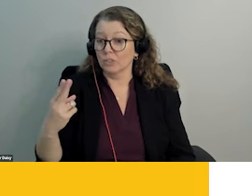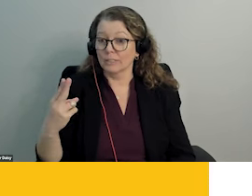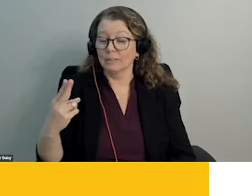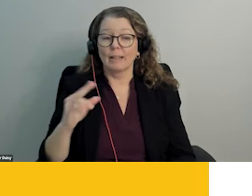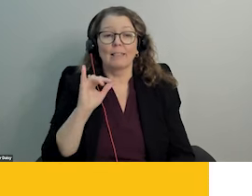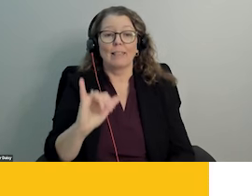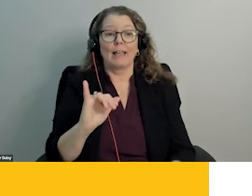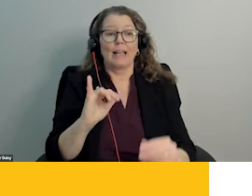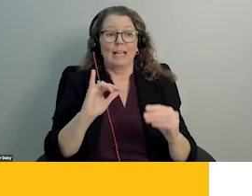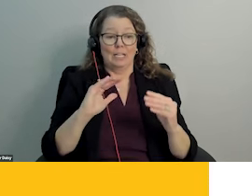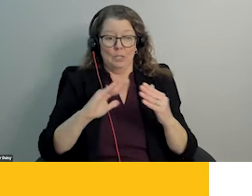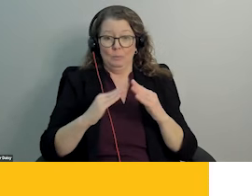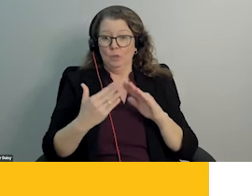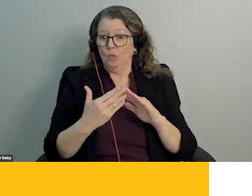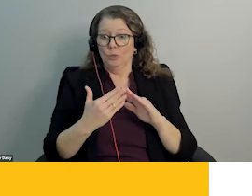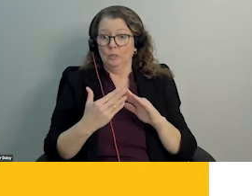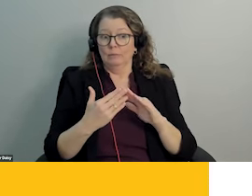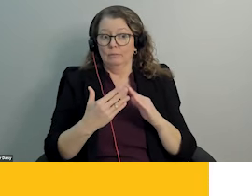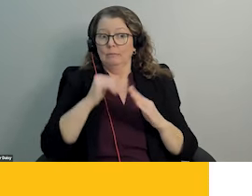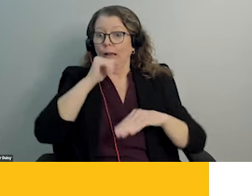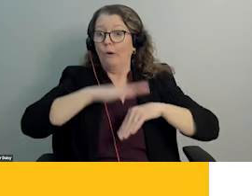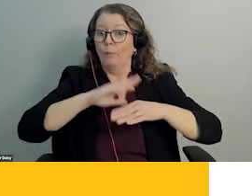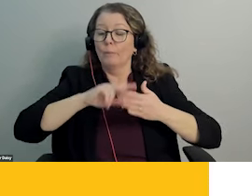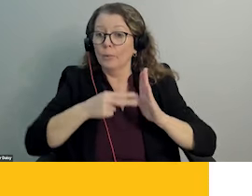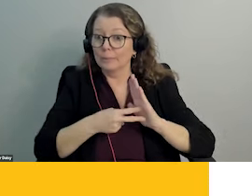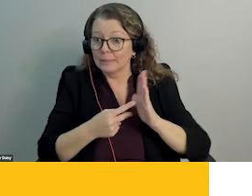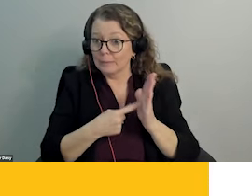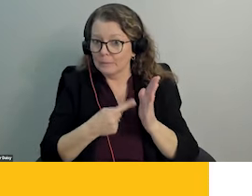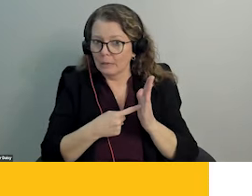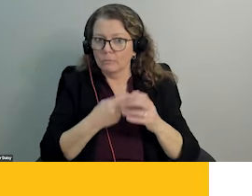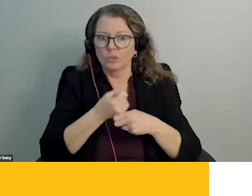that intentionally or unintentionally do create disability.